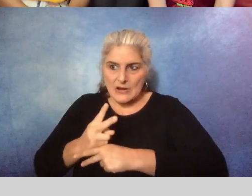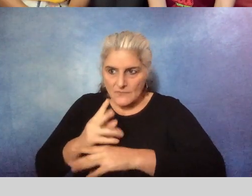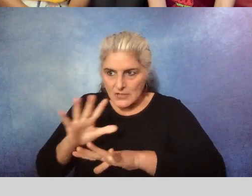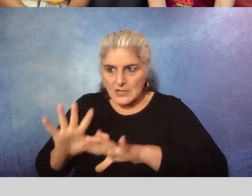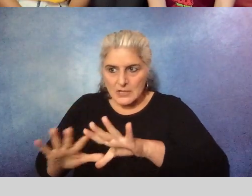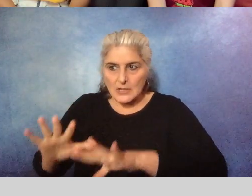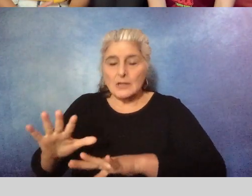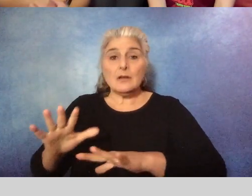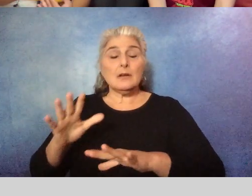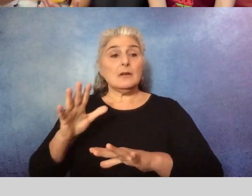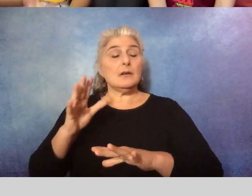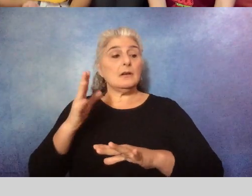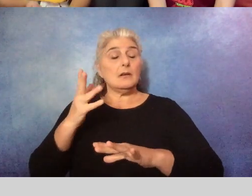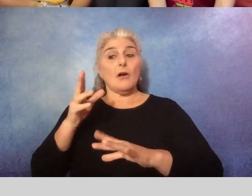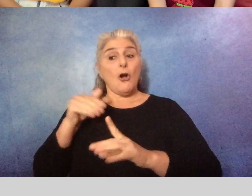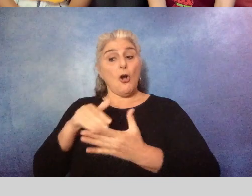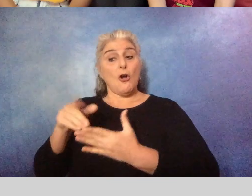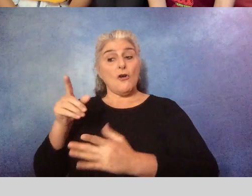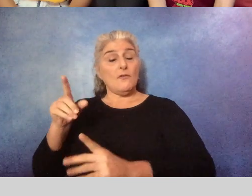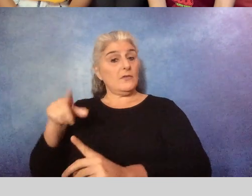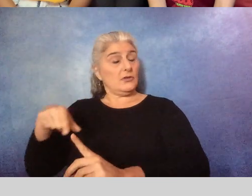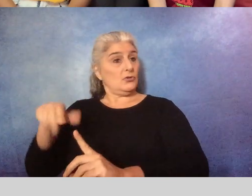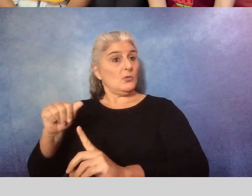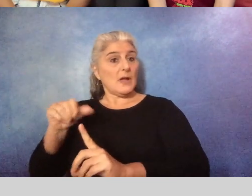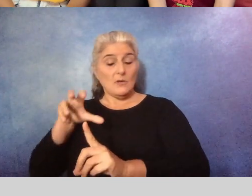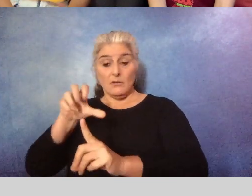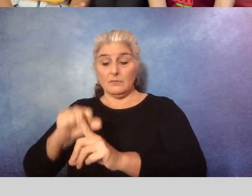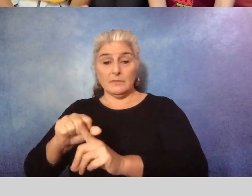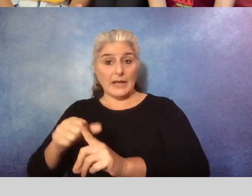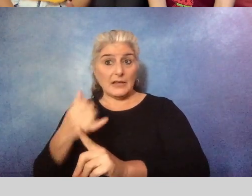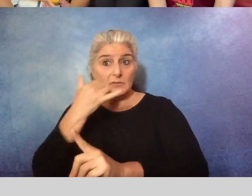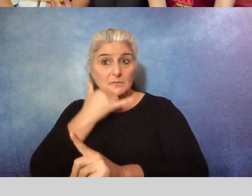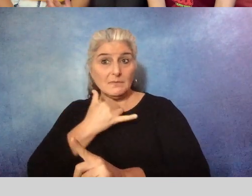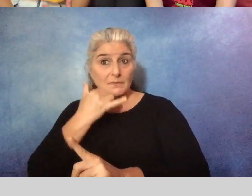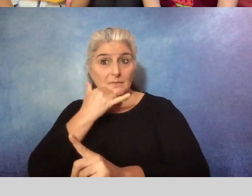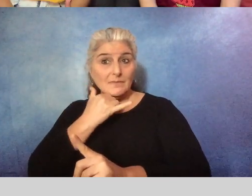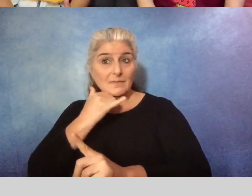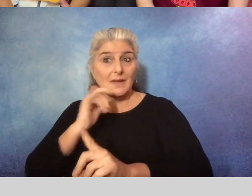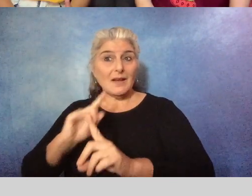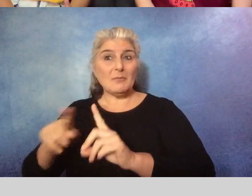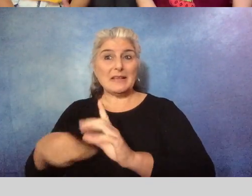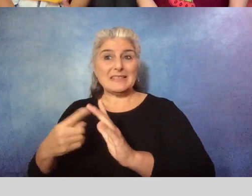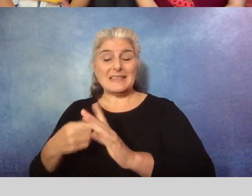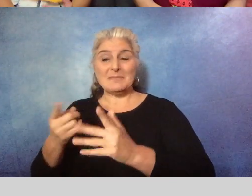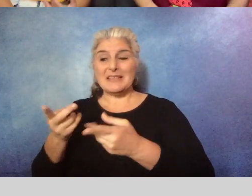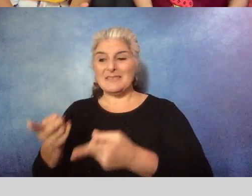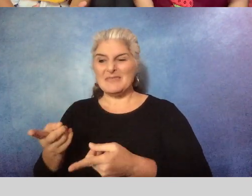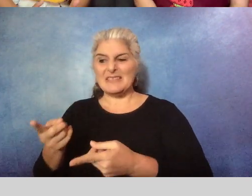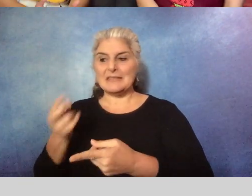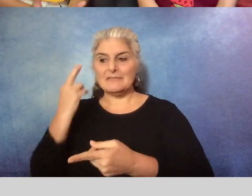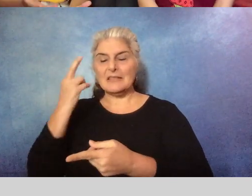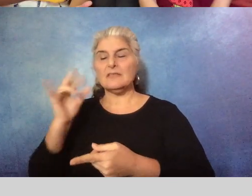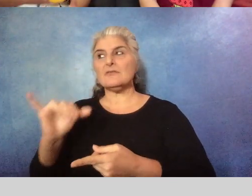because we spot errors. But sometimes also spot things that we actually